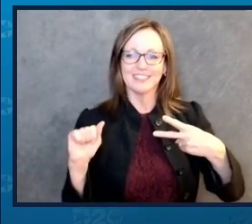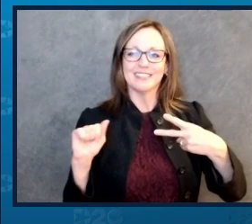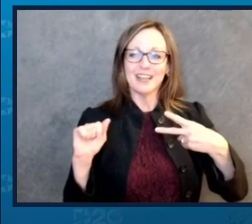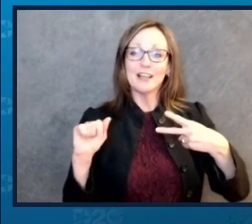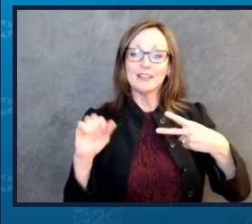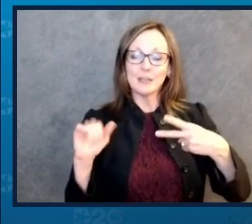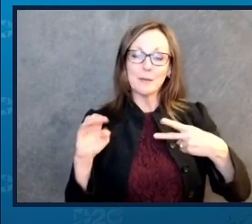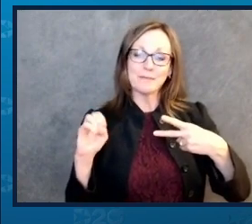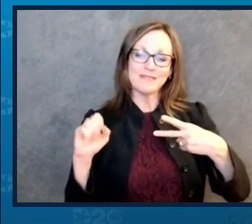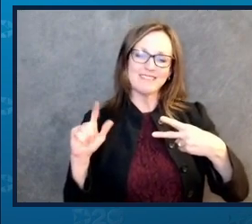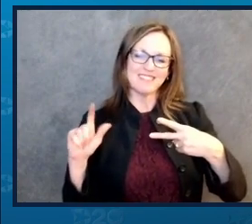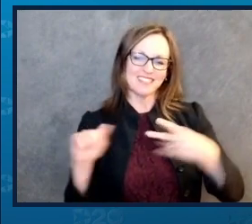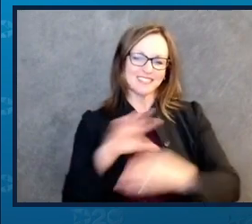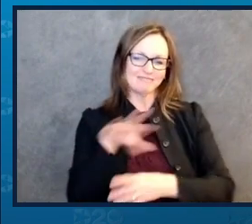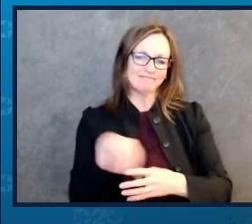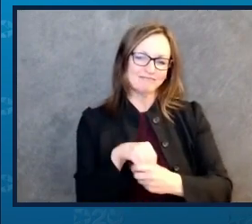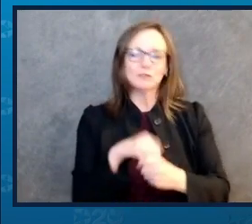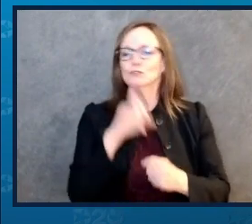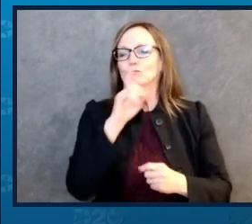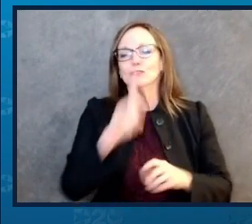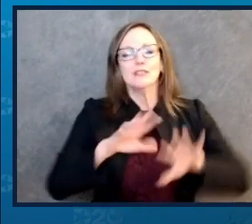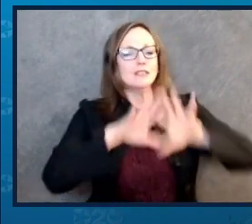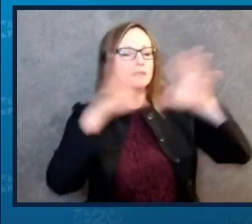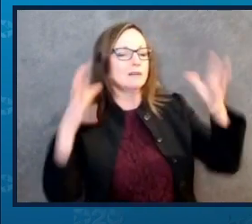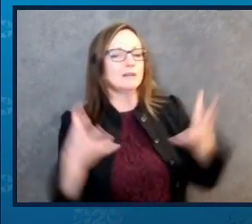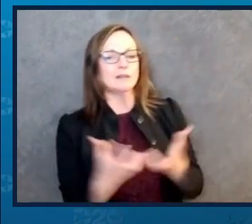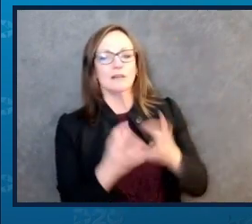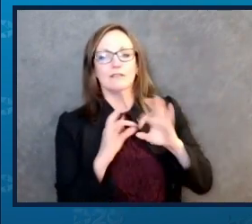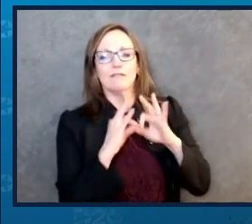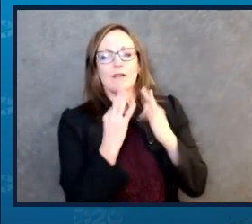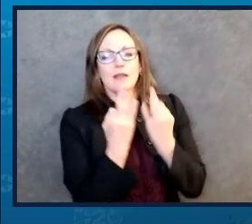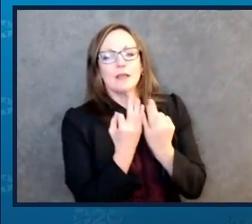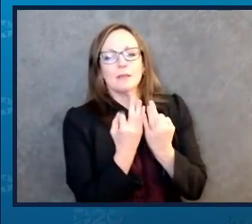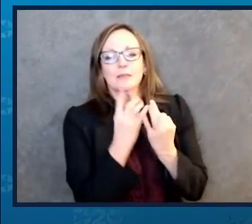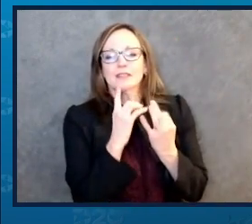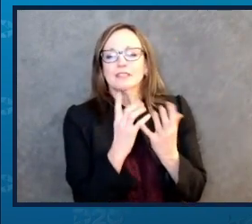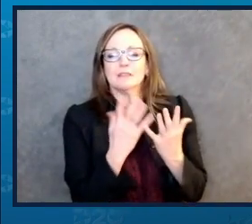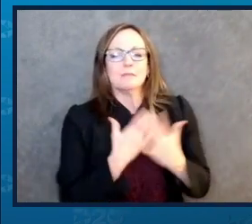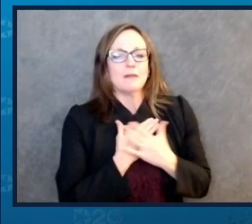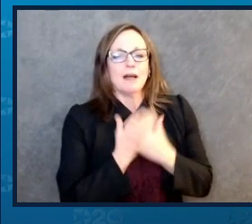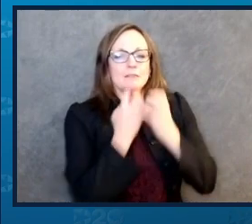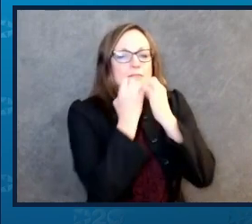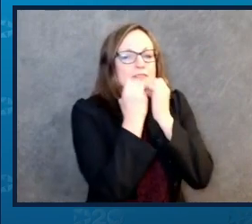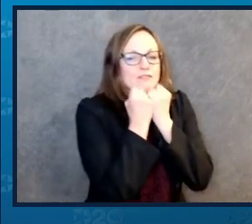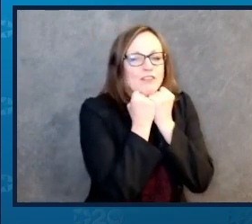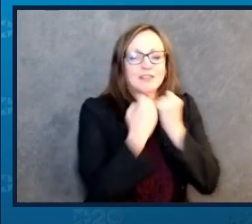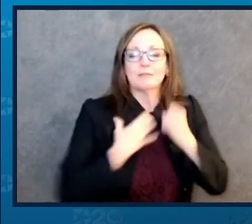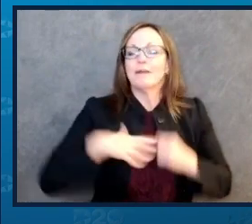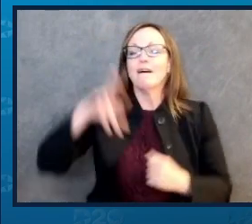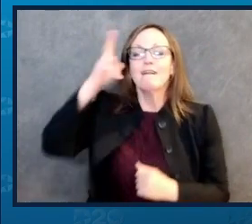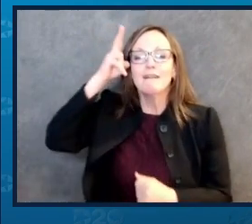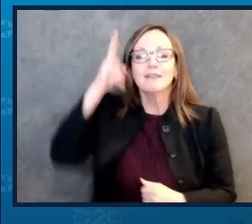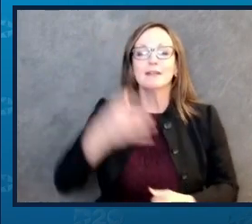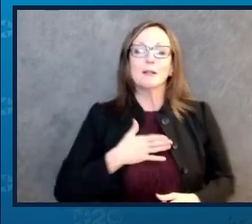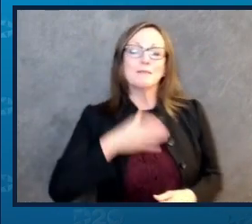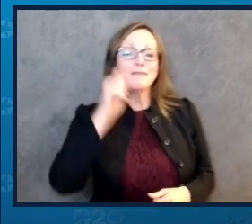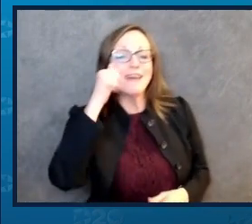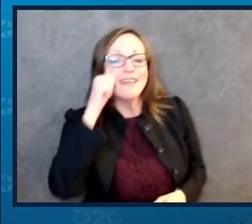NIECES AND MY GODCHILDREN.